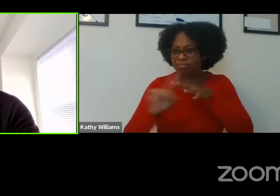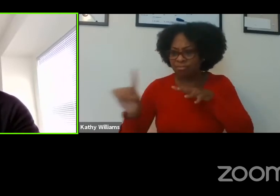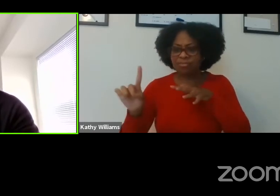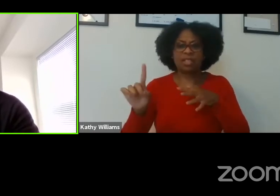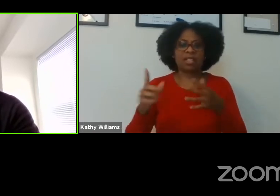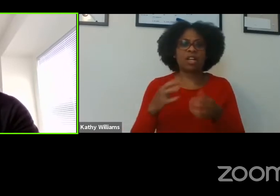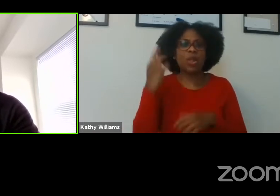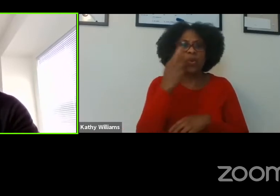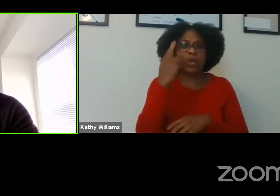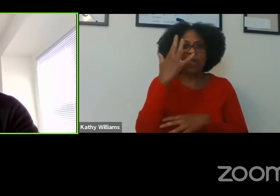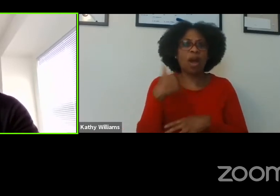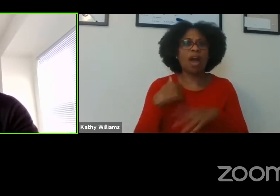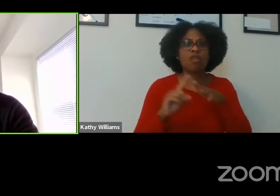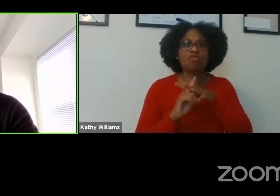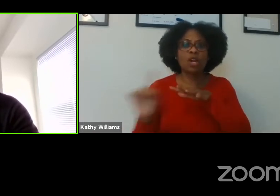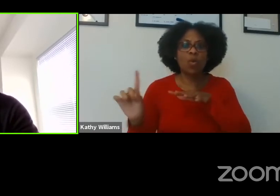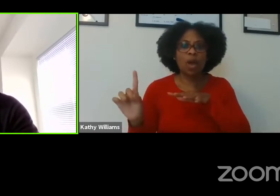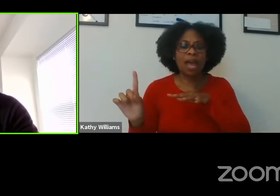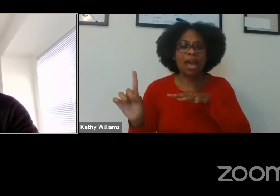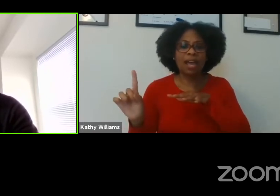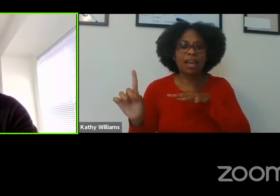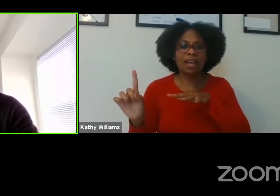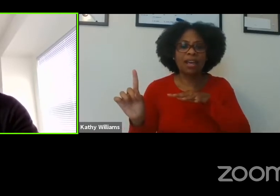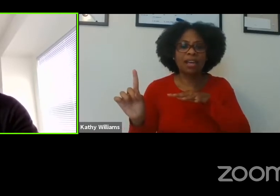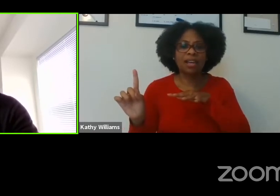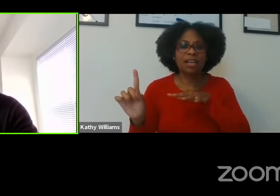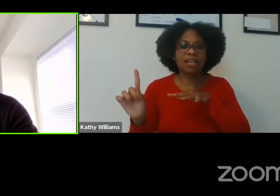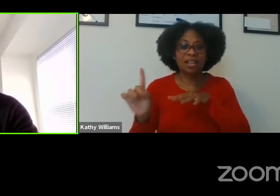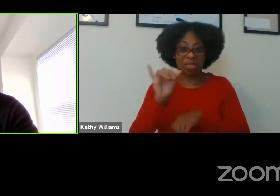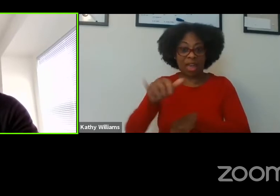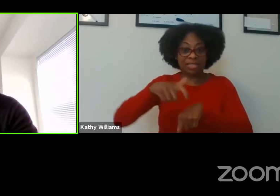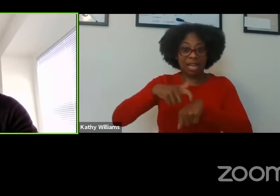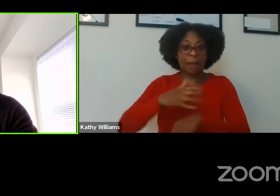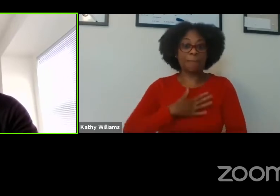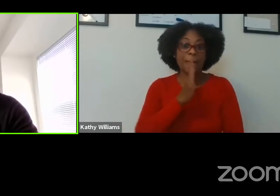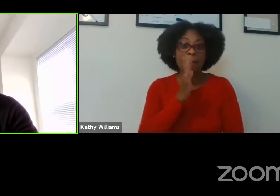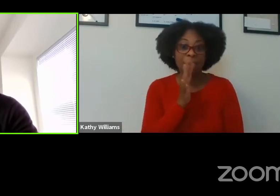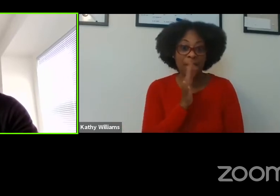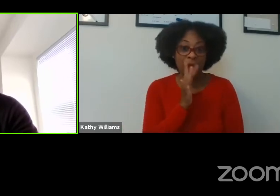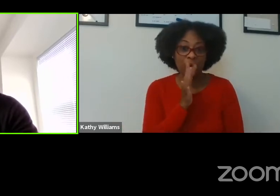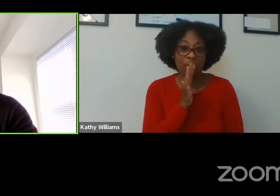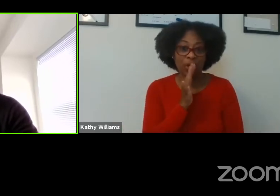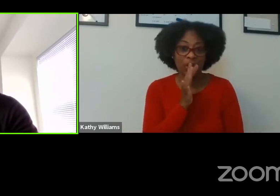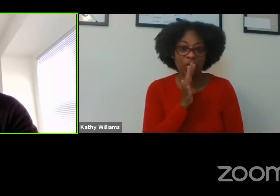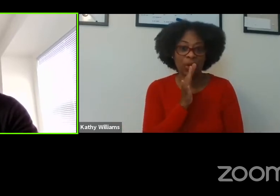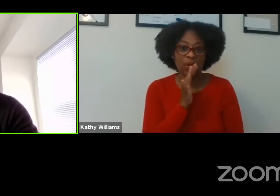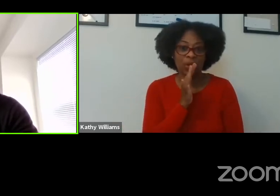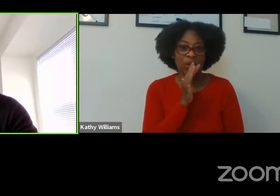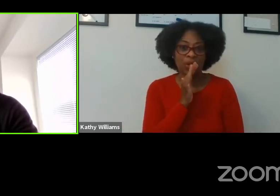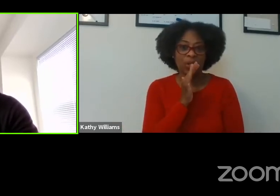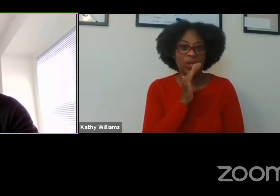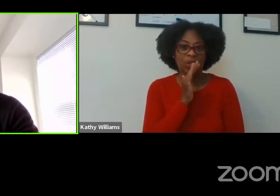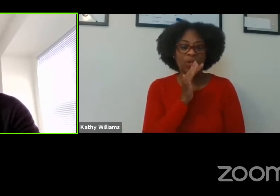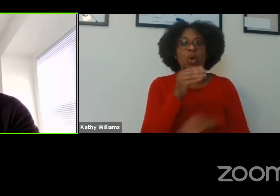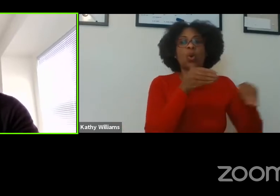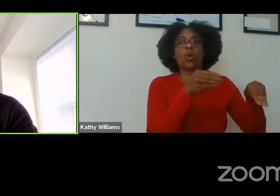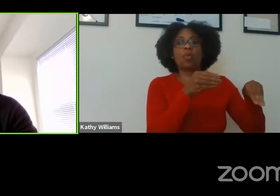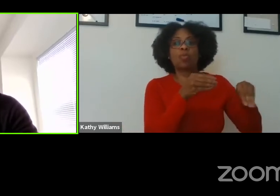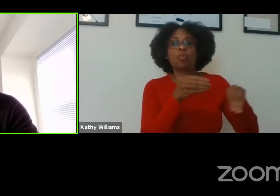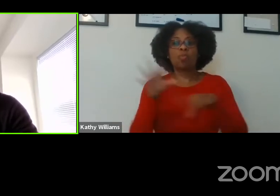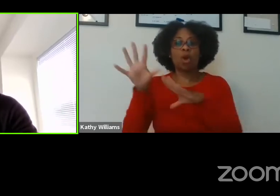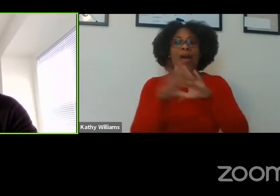But the reason why I ran away was at the time, my mother had moved us out of our family home,